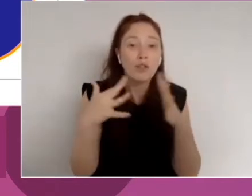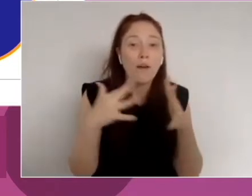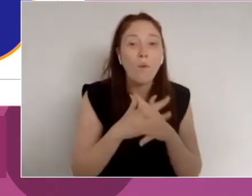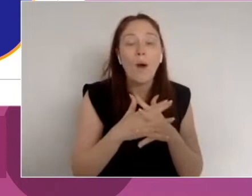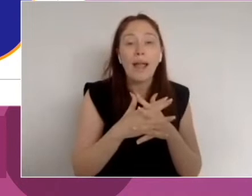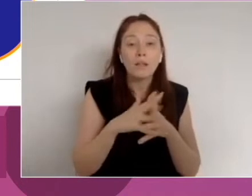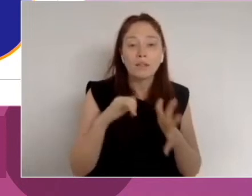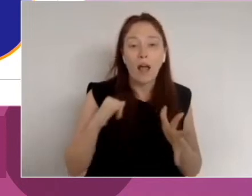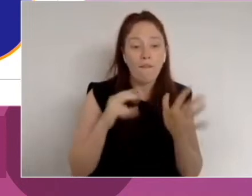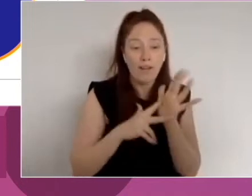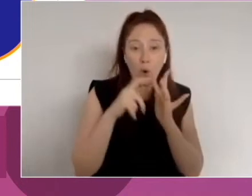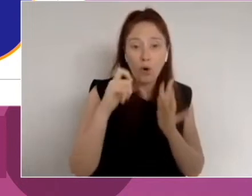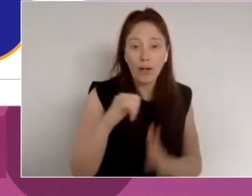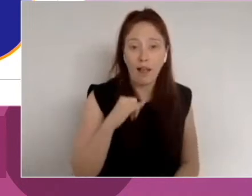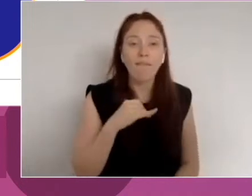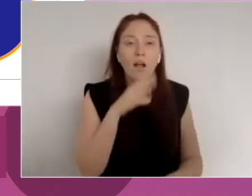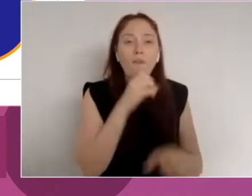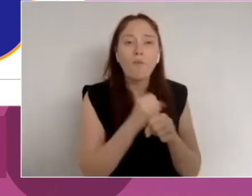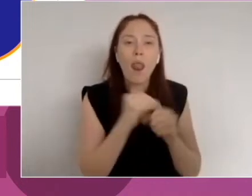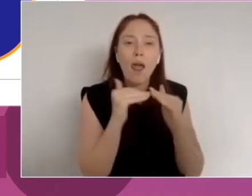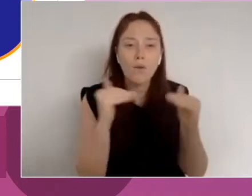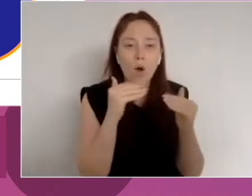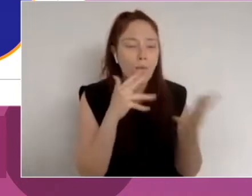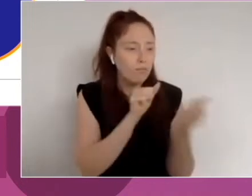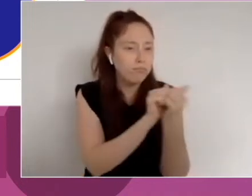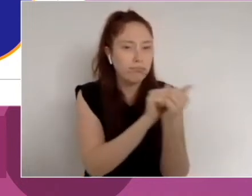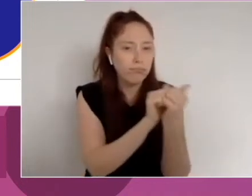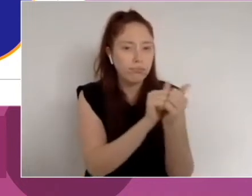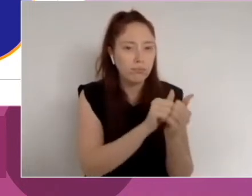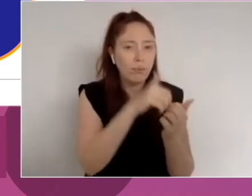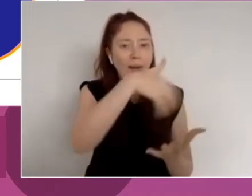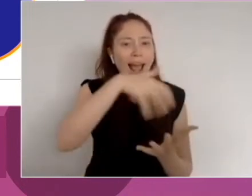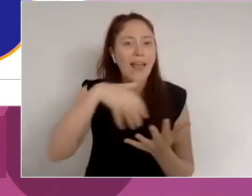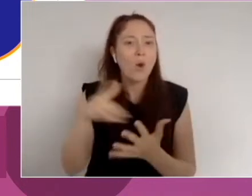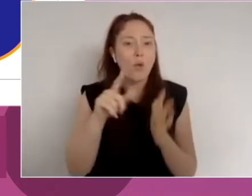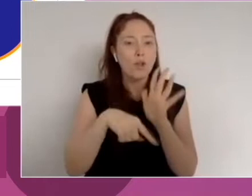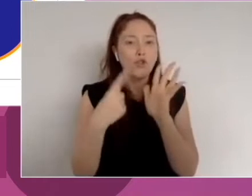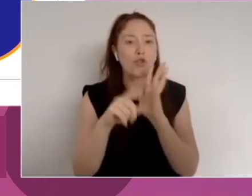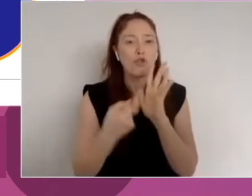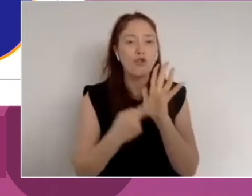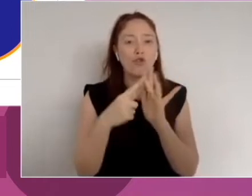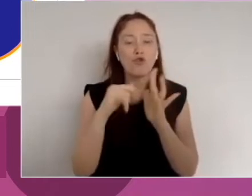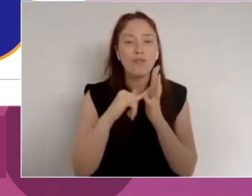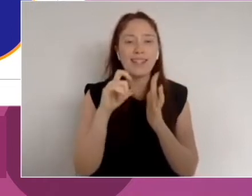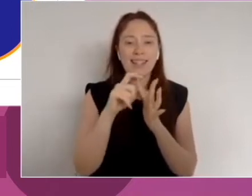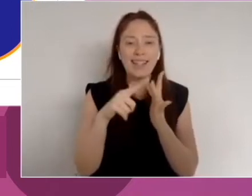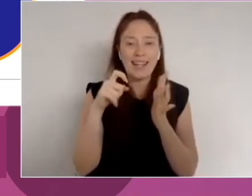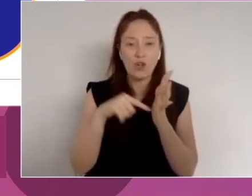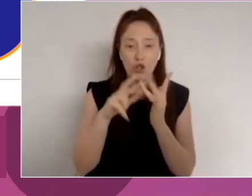level and we brought in all of the jurisdictions. And in... Believe this or not - within 10 days,